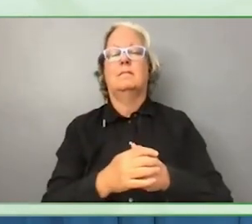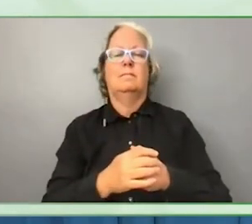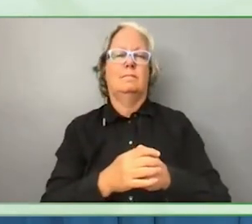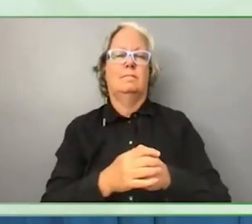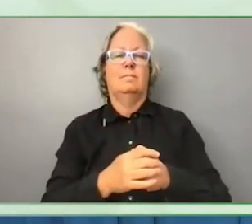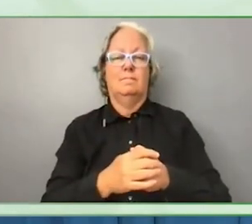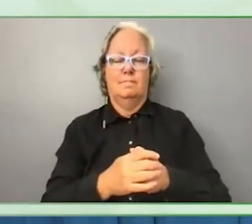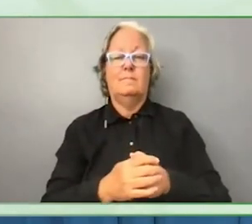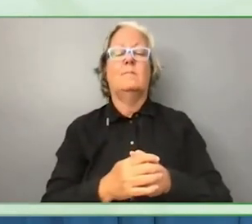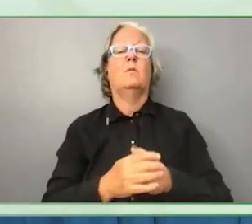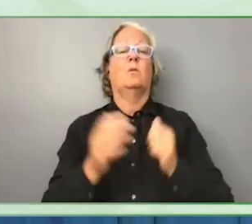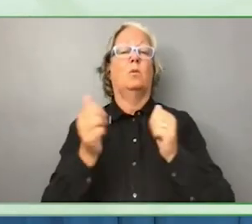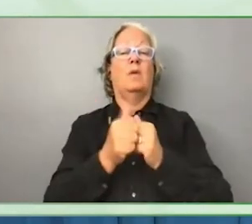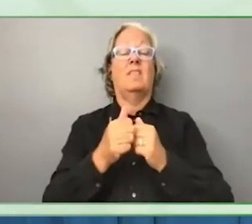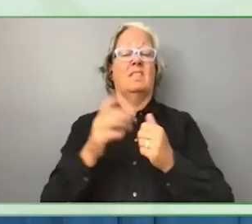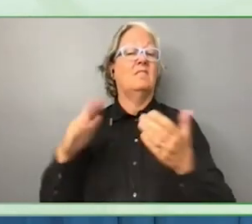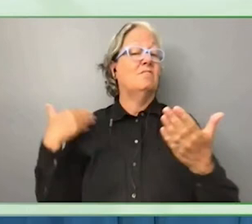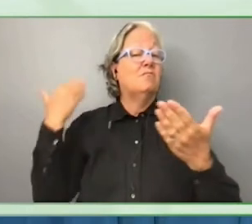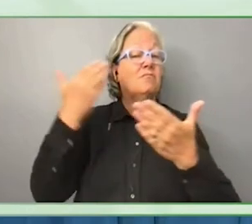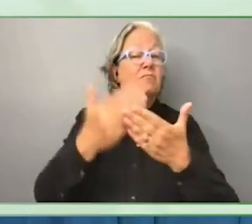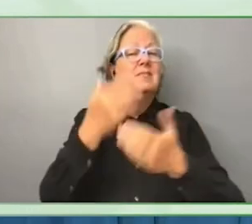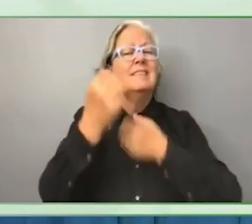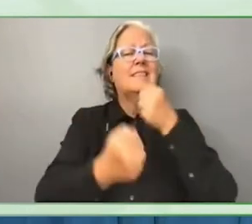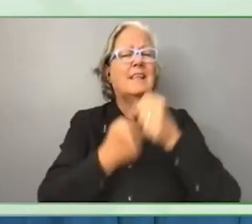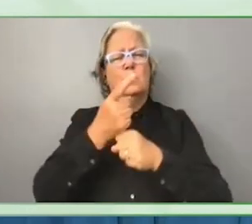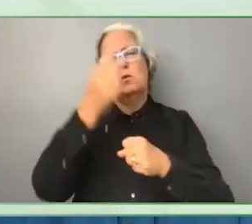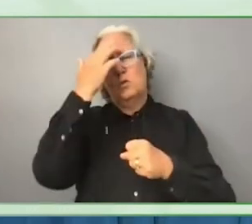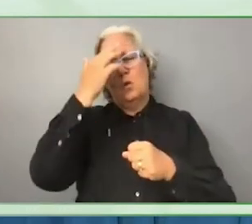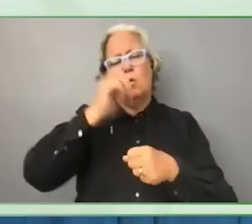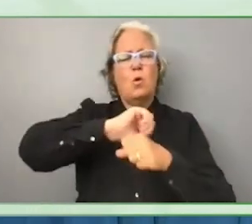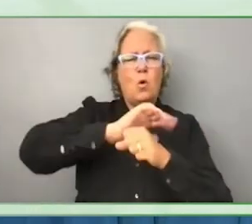during these crises, we have seen the philanthropic sector change and